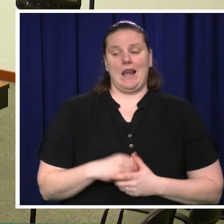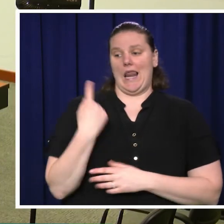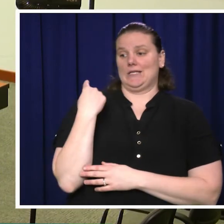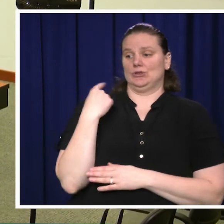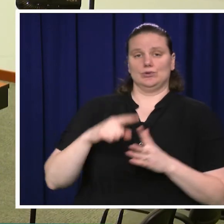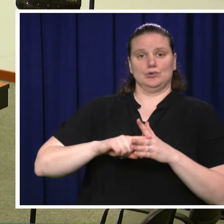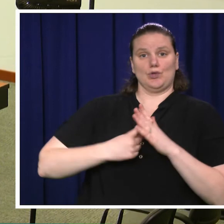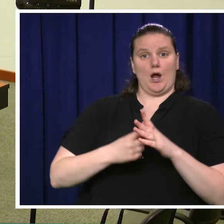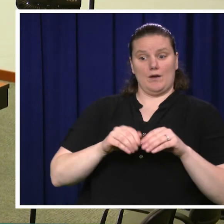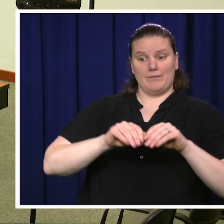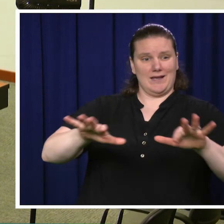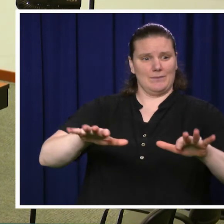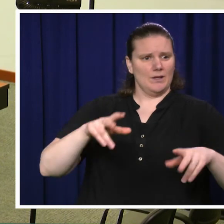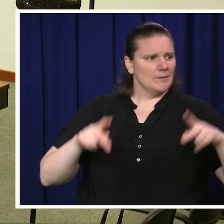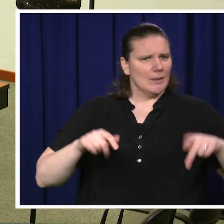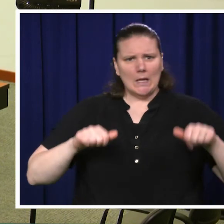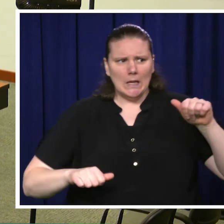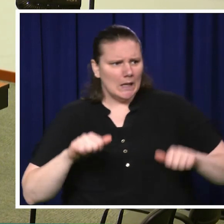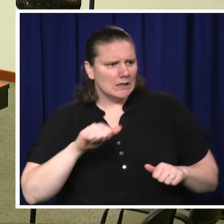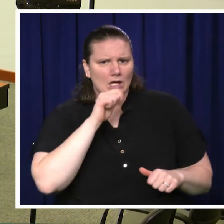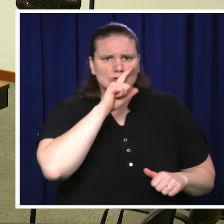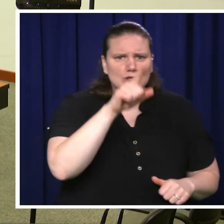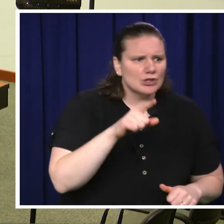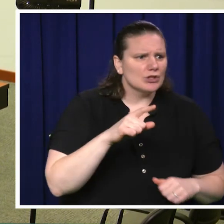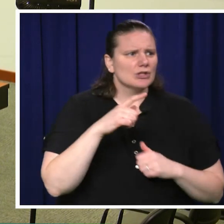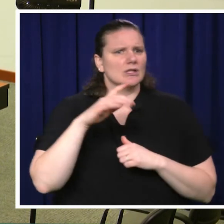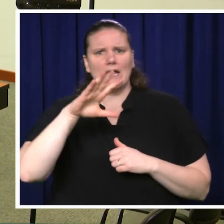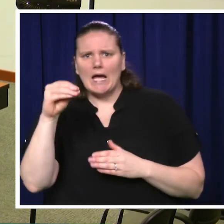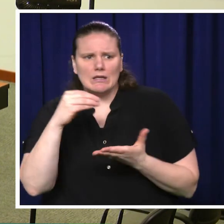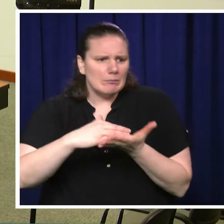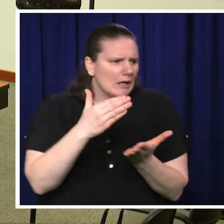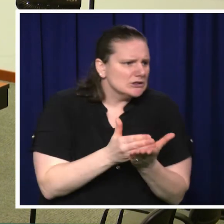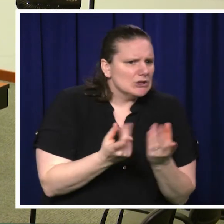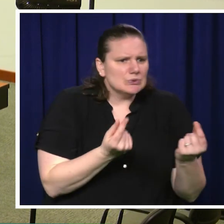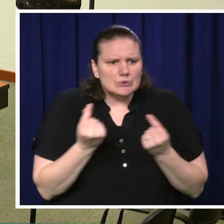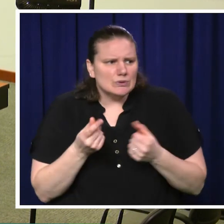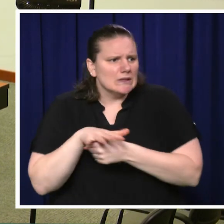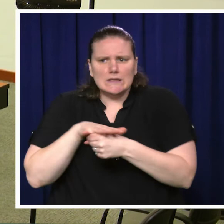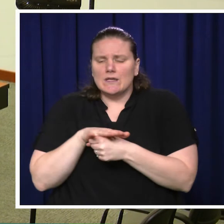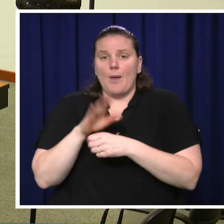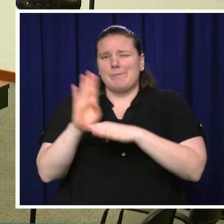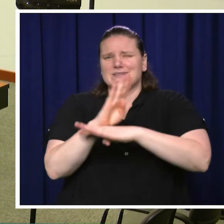Last year, at the beginning of the pandemic, there was great uncertainty with the counties and other jurisdictions budgets